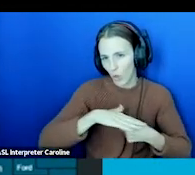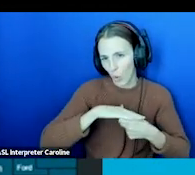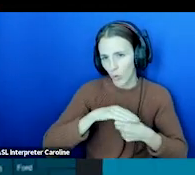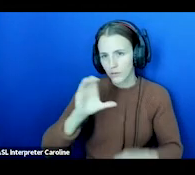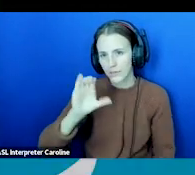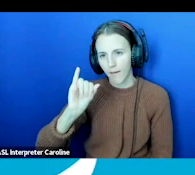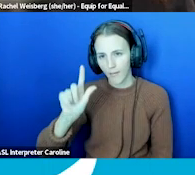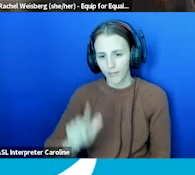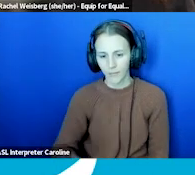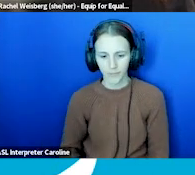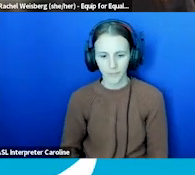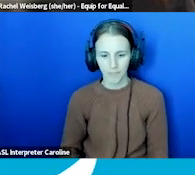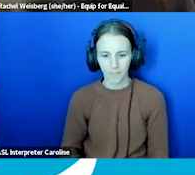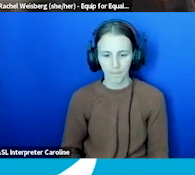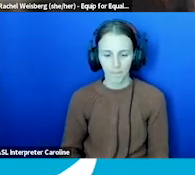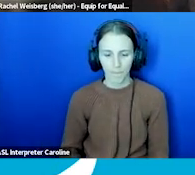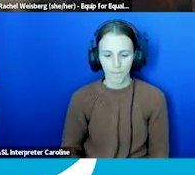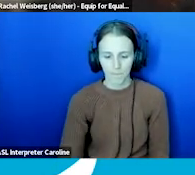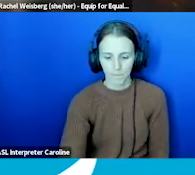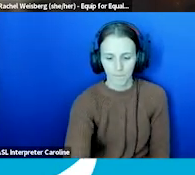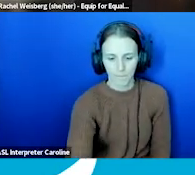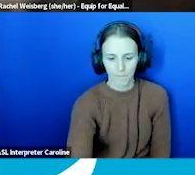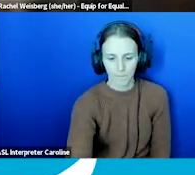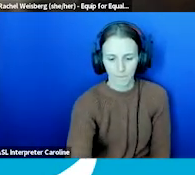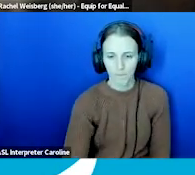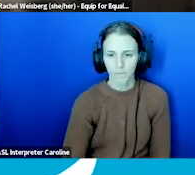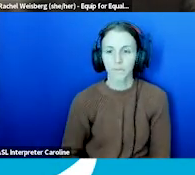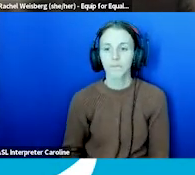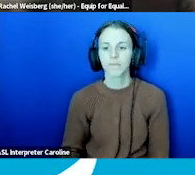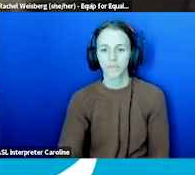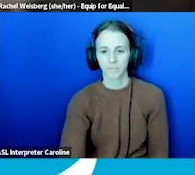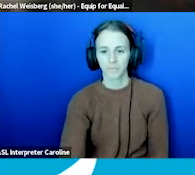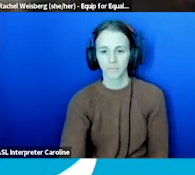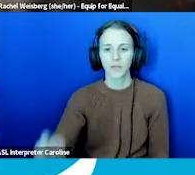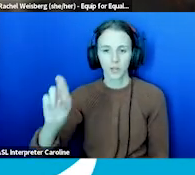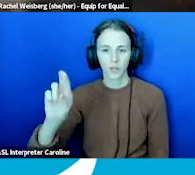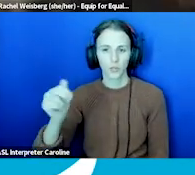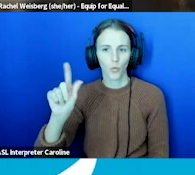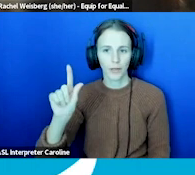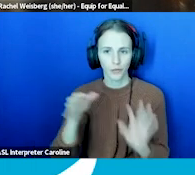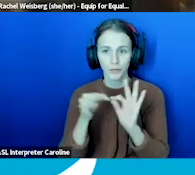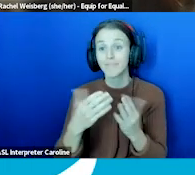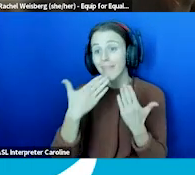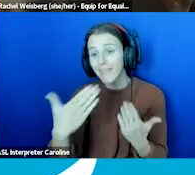IL.ORG. YOU CAN SEARCH BY COUNTY AND A QUICK SEARCH FOR THE COUNTY WILL